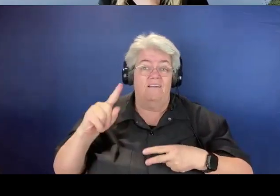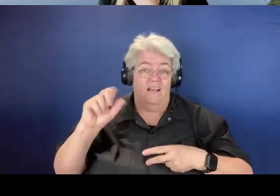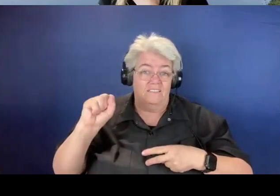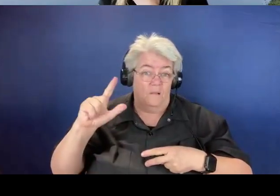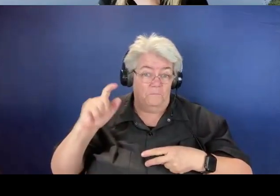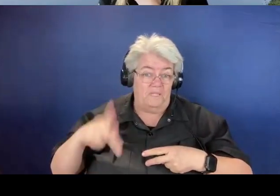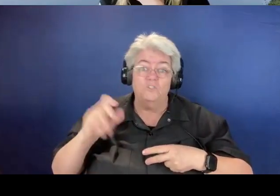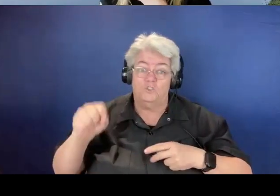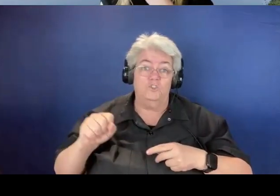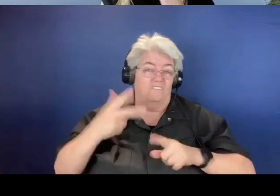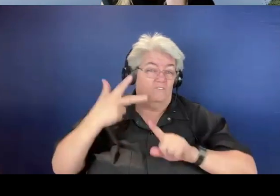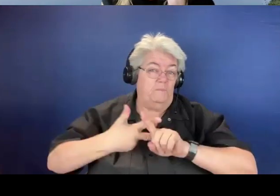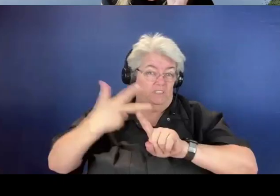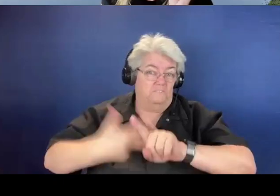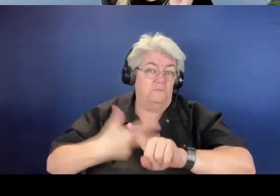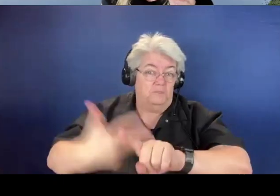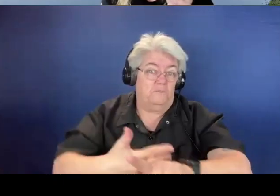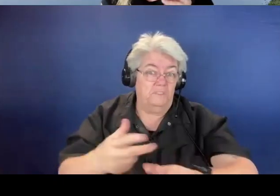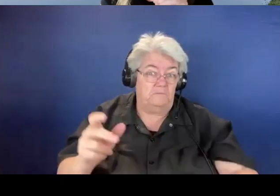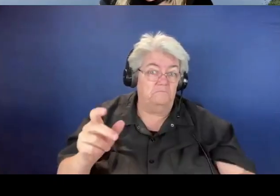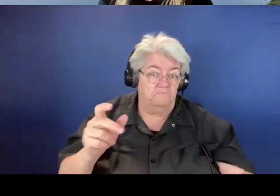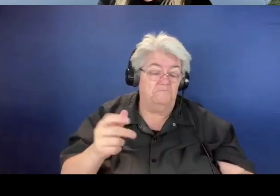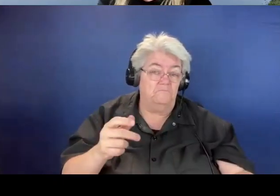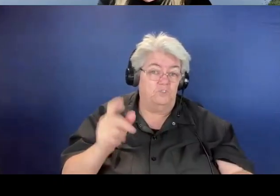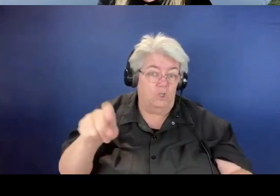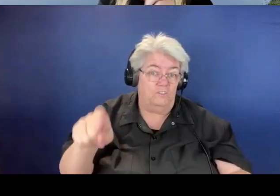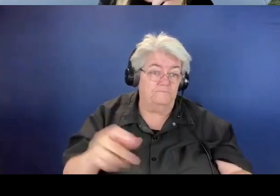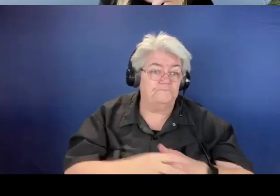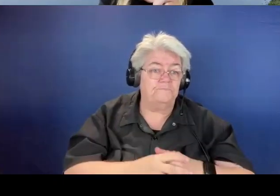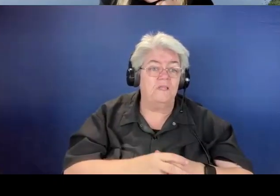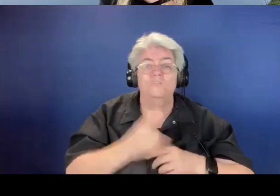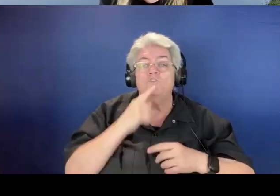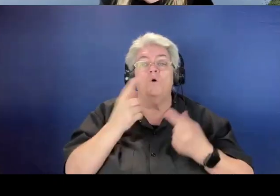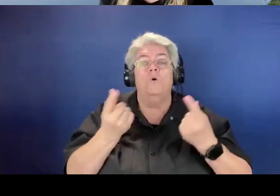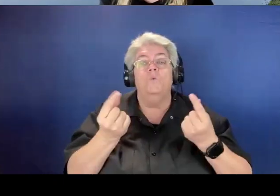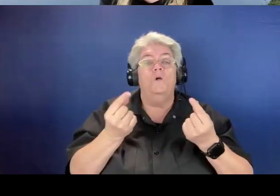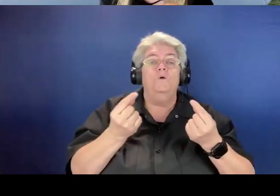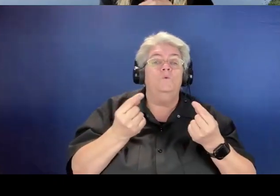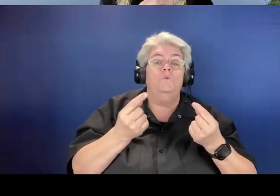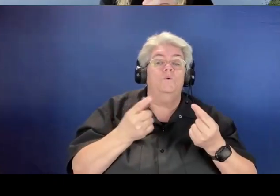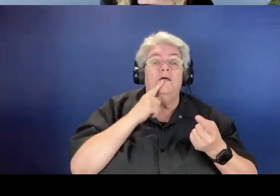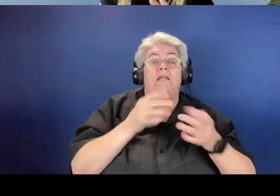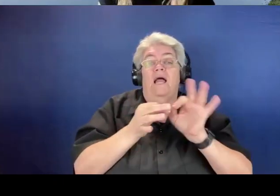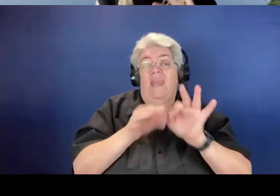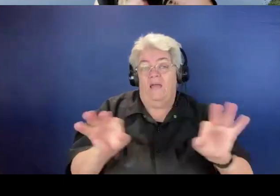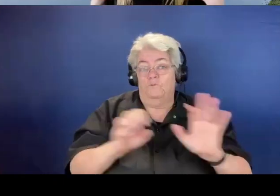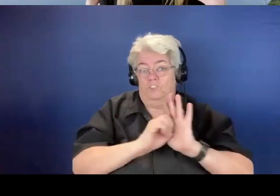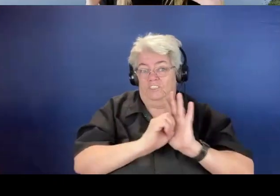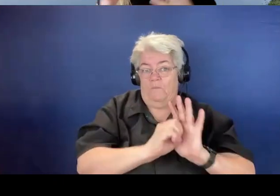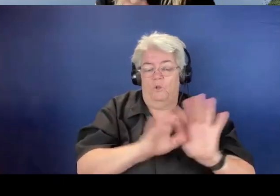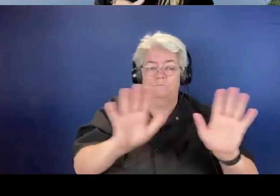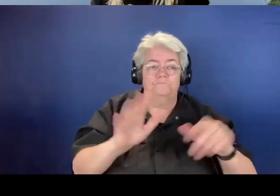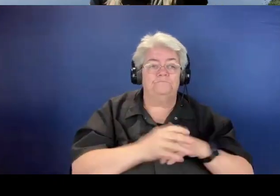So, for example, what you do in a language sample is you play with a